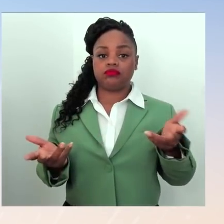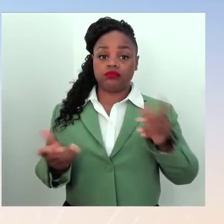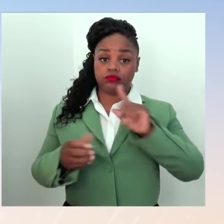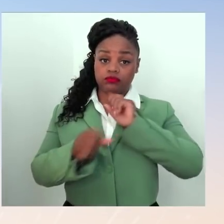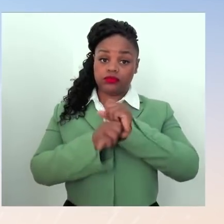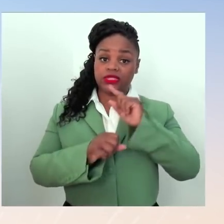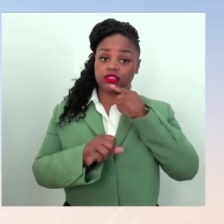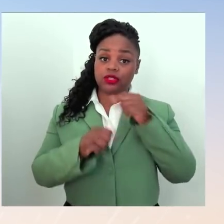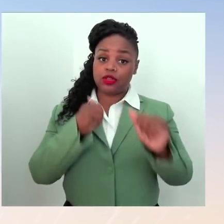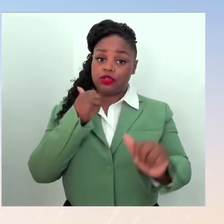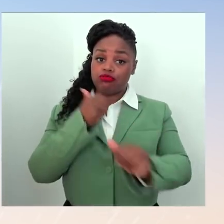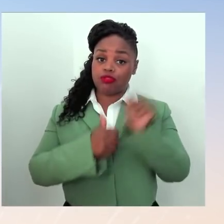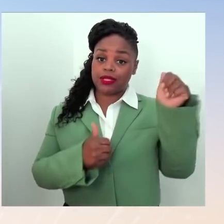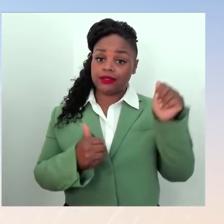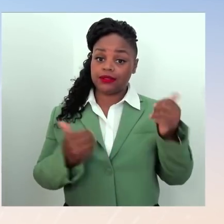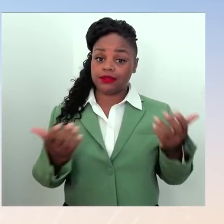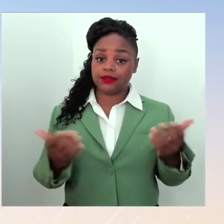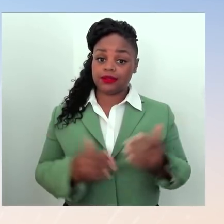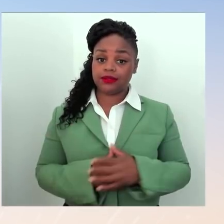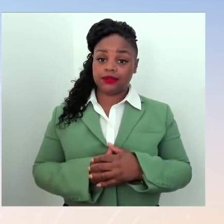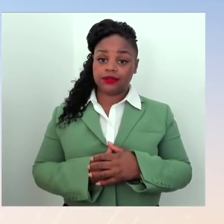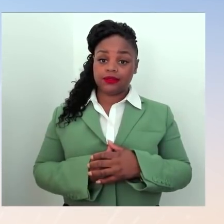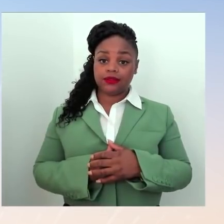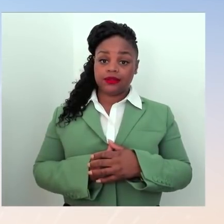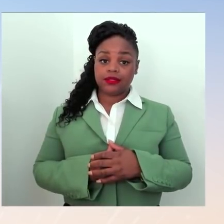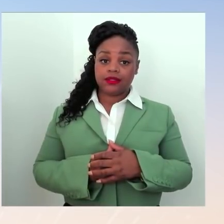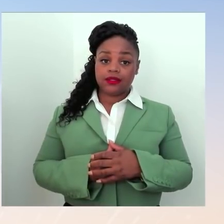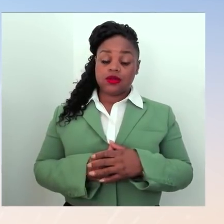from the beginning about steps that President Putin